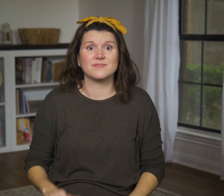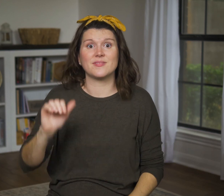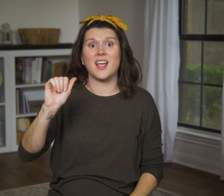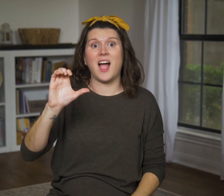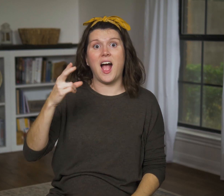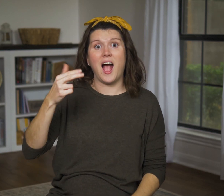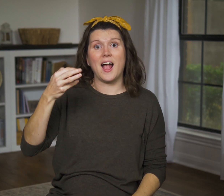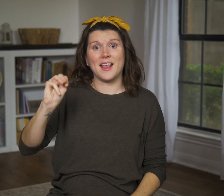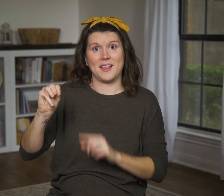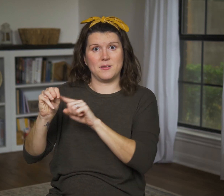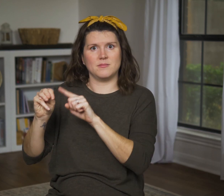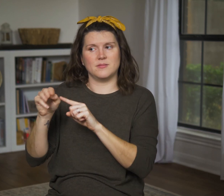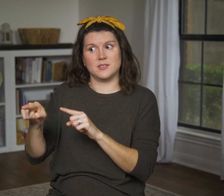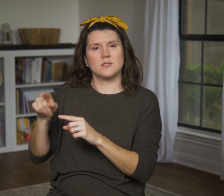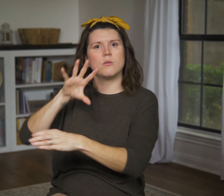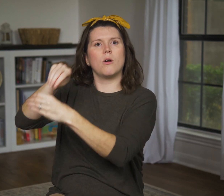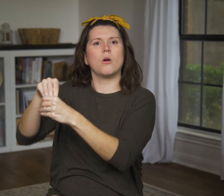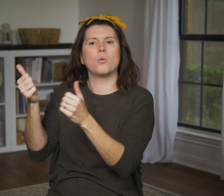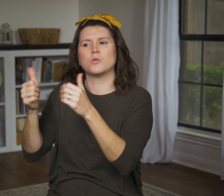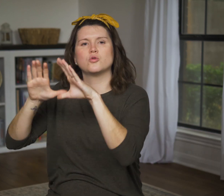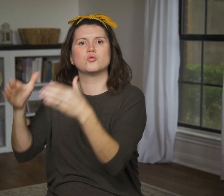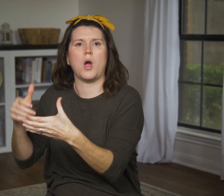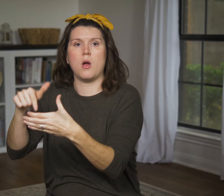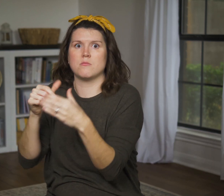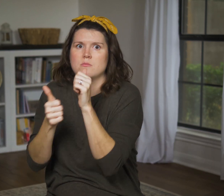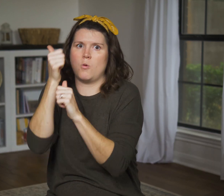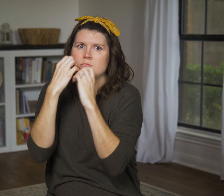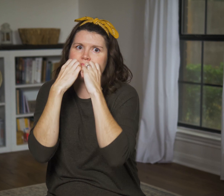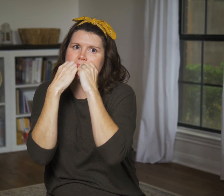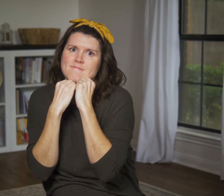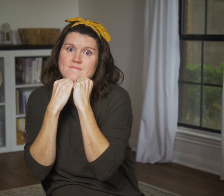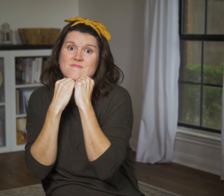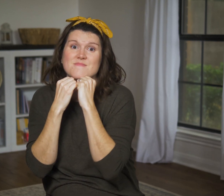Achan is from the most esteemed tribe,